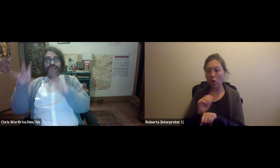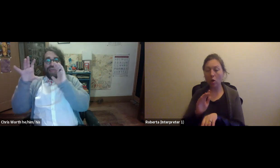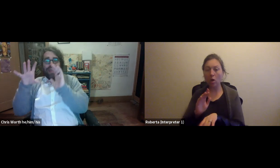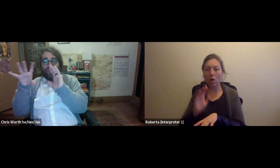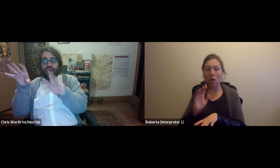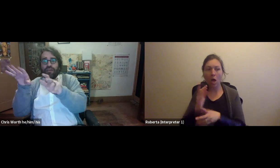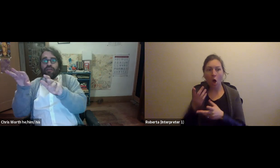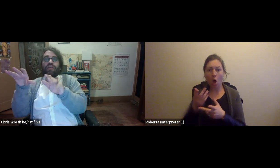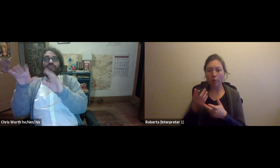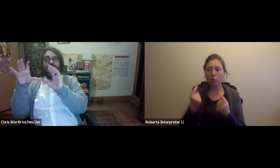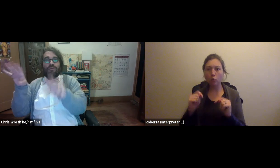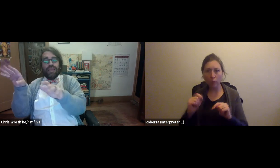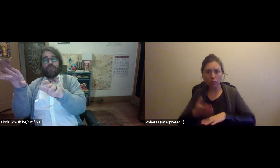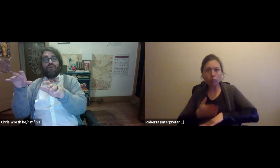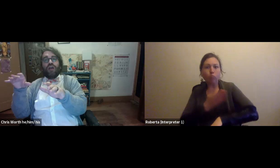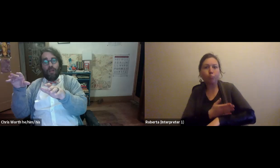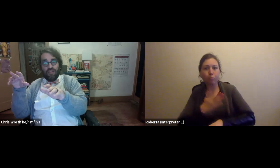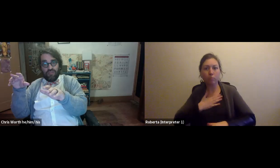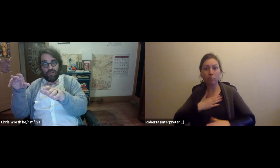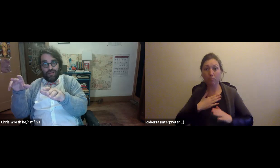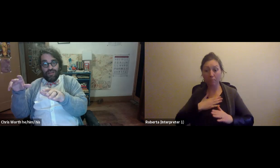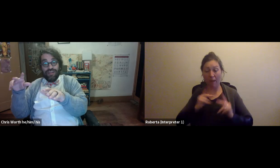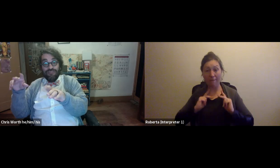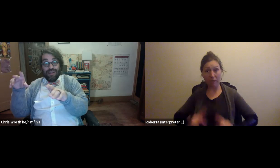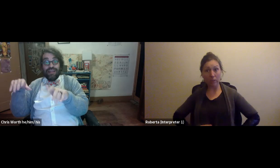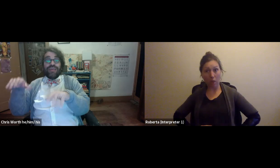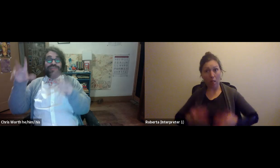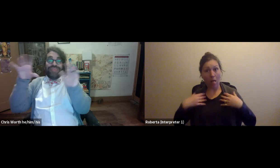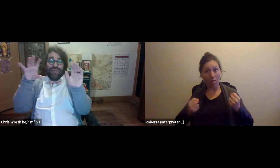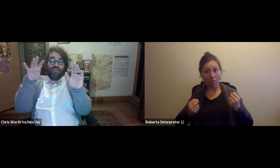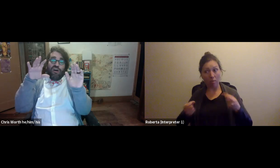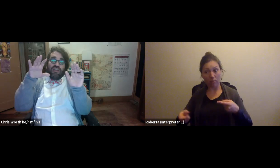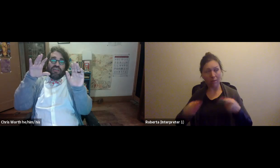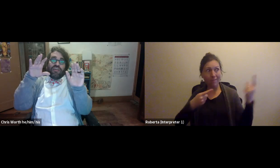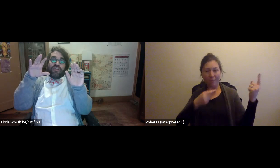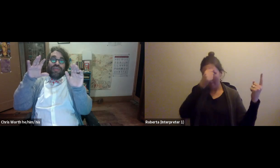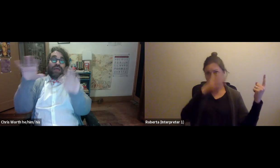They thought that I would never go to college, right. They thought that I wouldn't